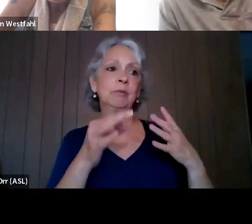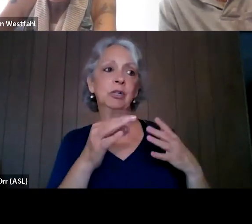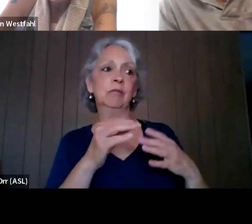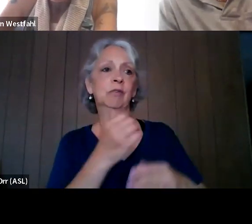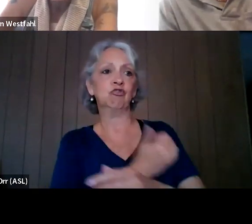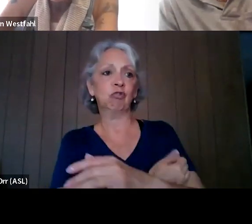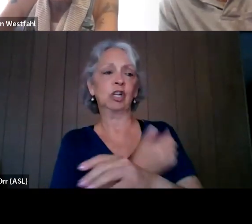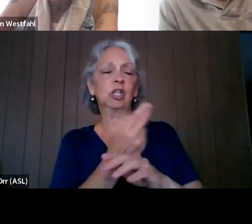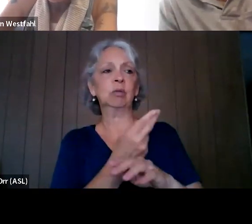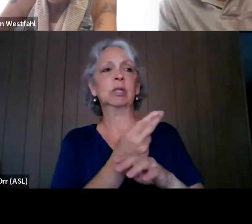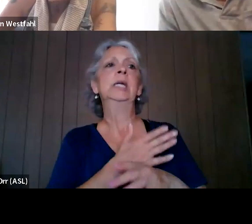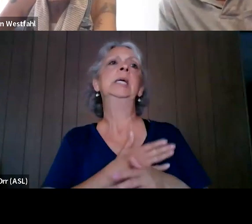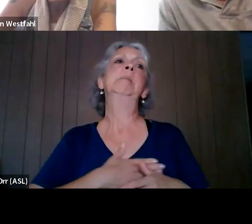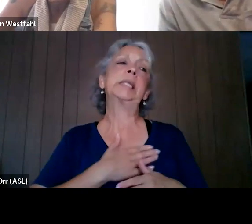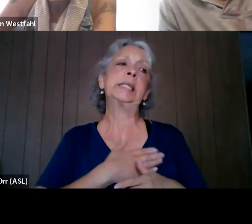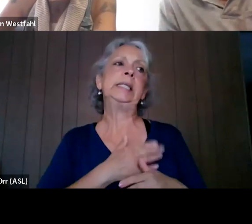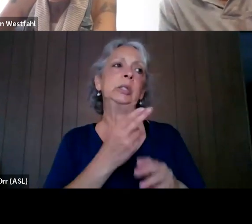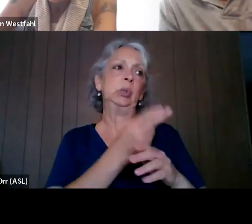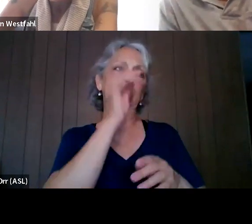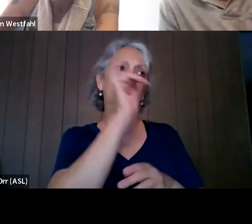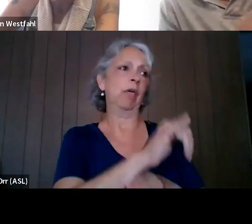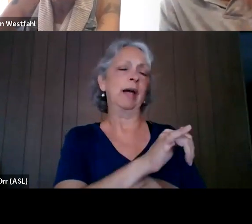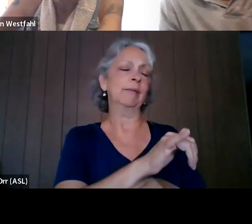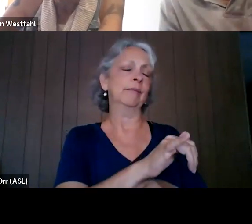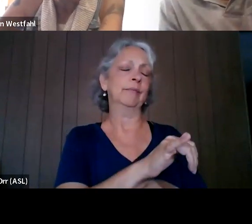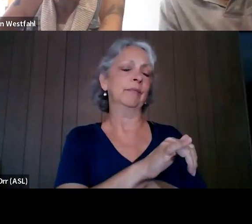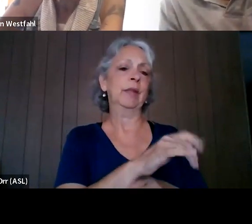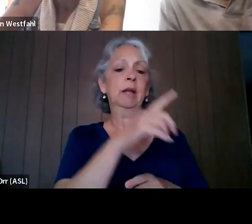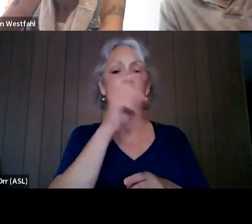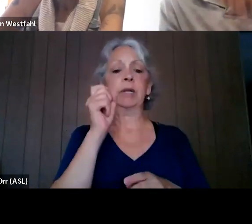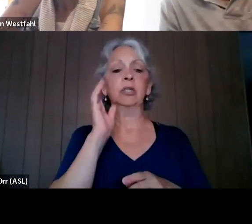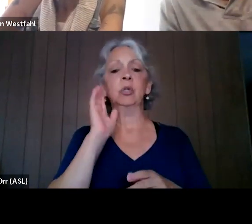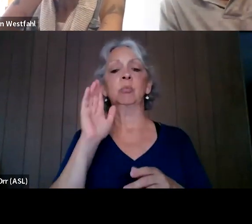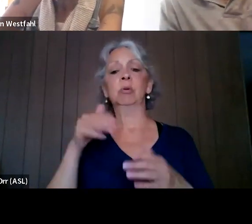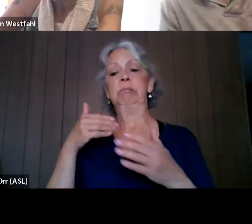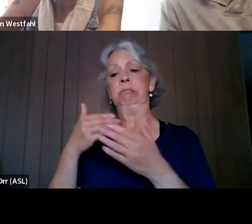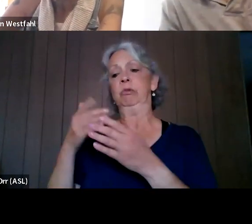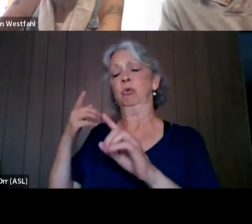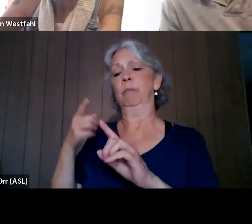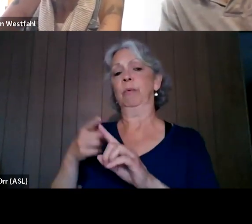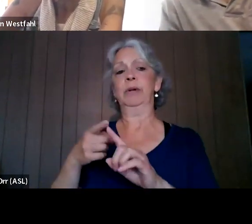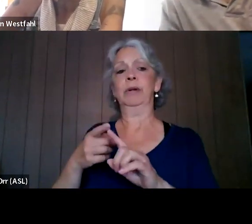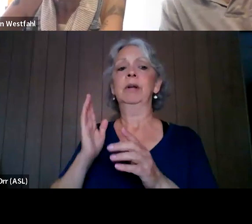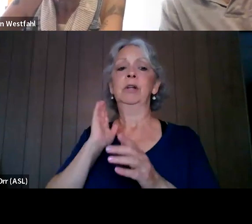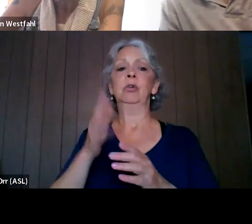I mean like, if it gets to a point you're just gonna be stuck running in the circle